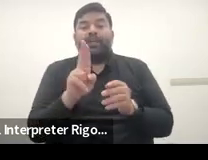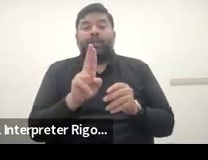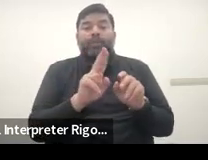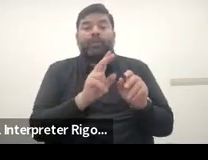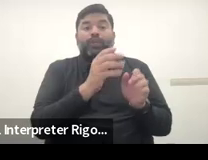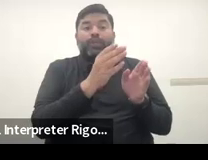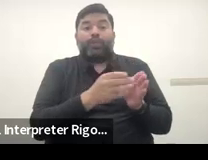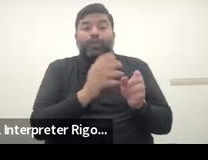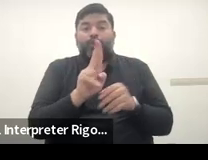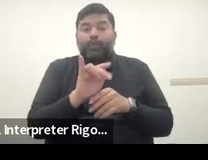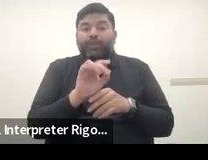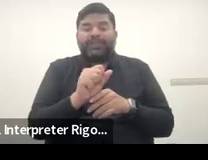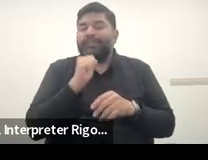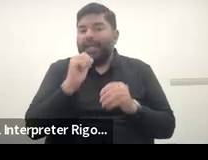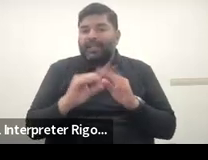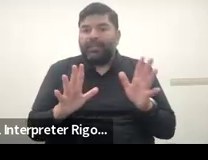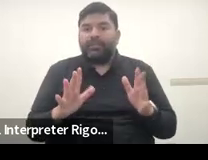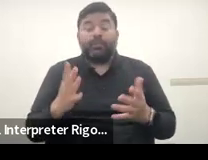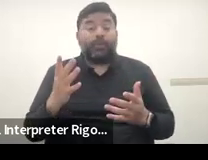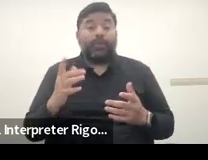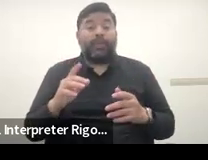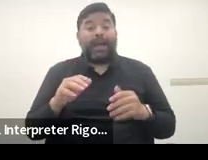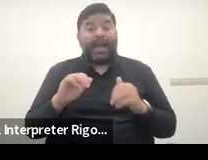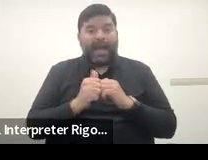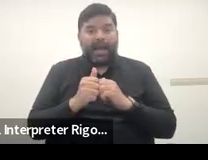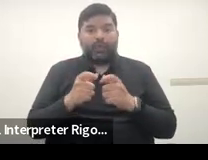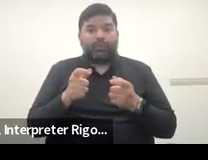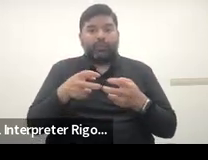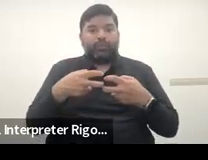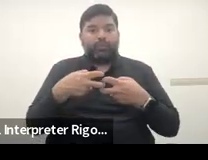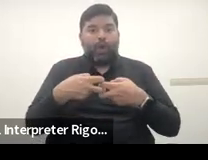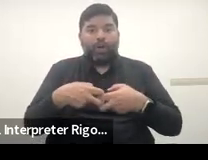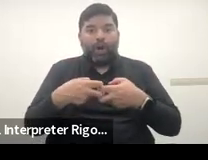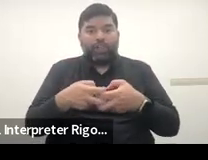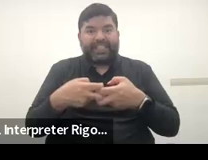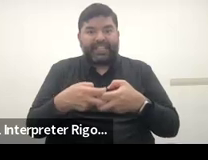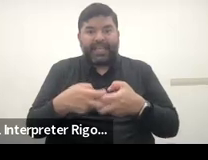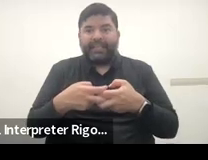manner and the place of articulation, there's pretty stable relationships there, because